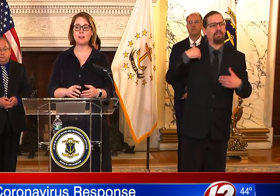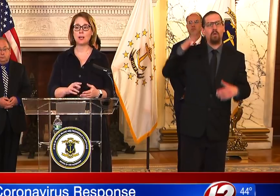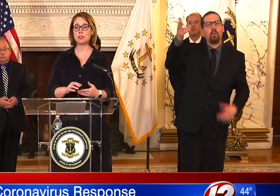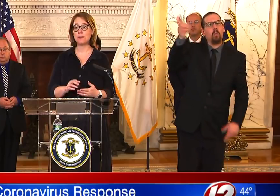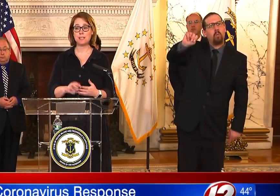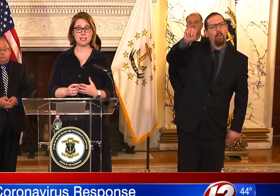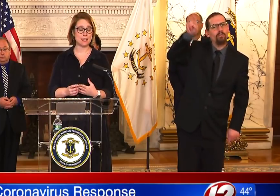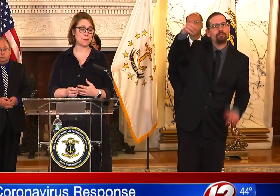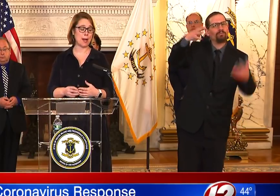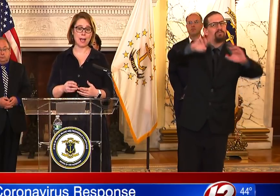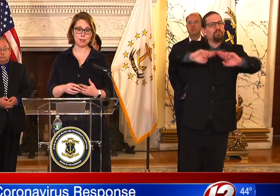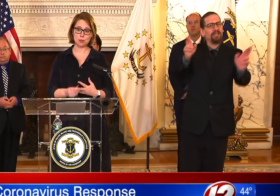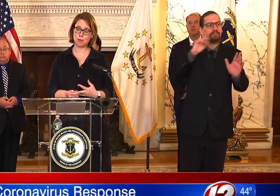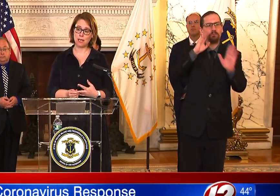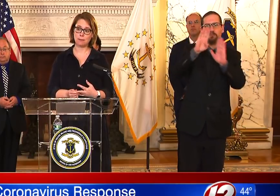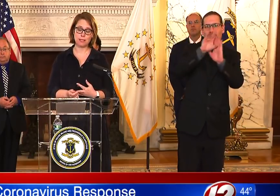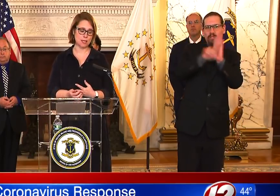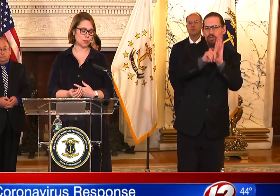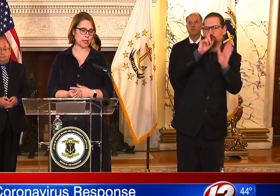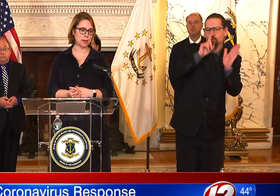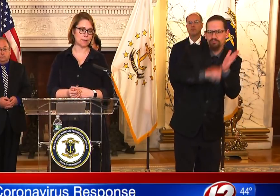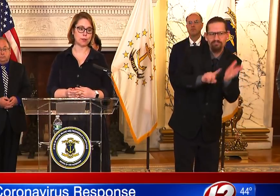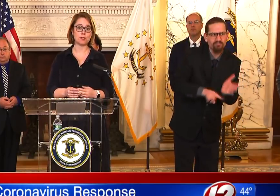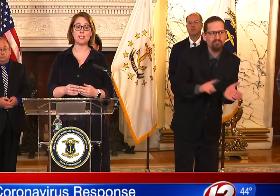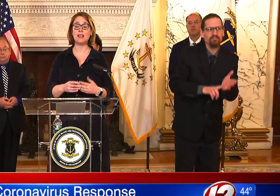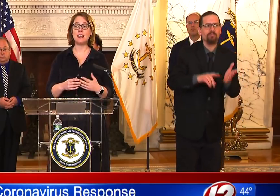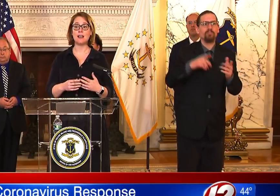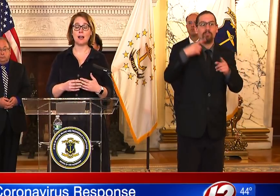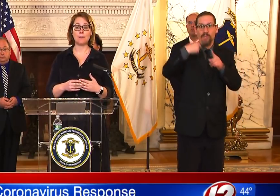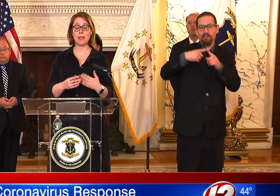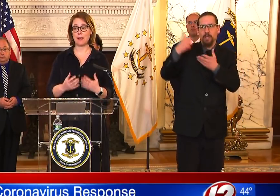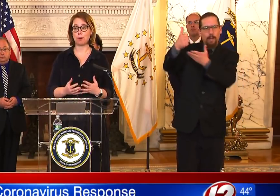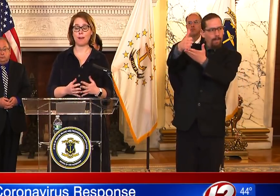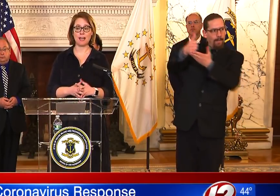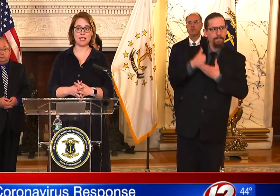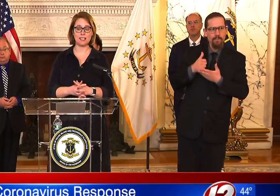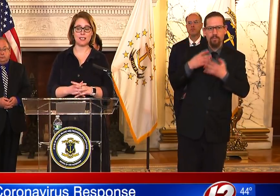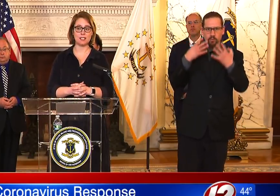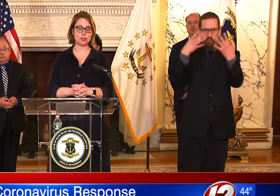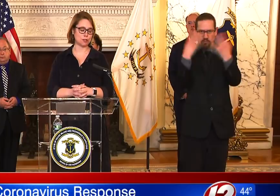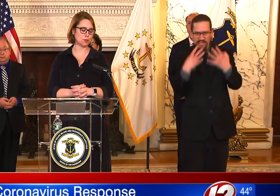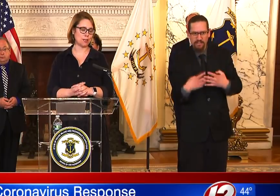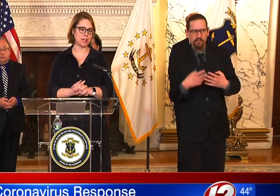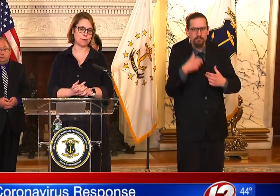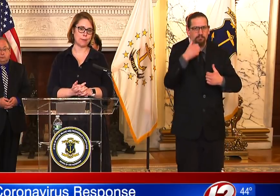CHECKS ON EVERYONE BEFORE THEY ARE POSTED TO THEIR SITE AND ON THEIR WEBSITE THEY HAVE MORE DETAILS ABOUT THOSE BACKGROUND CHECKS.